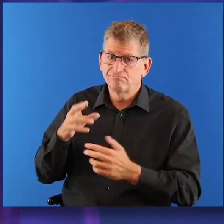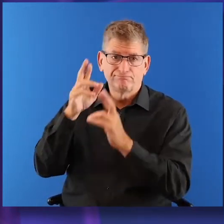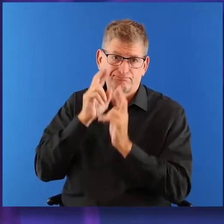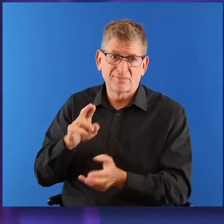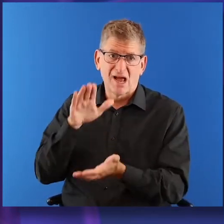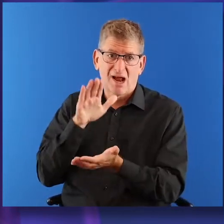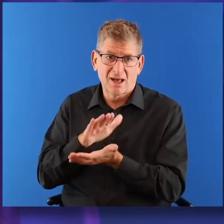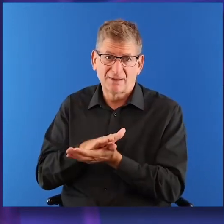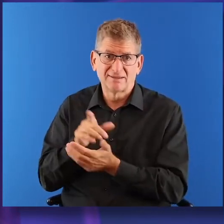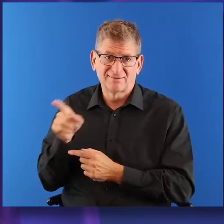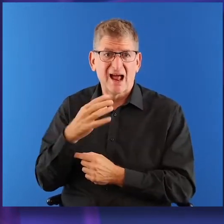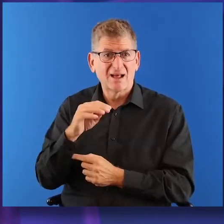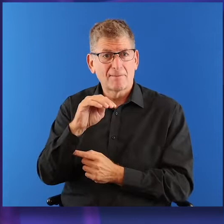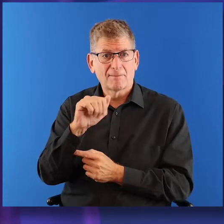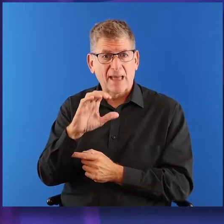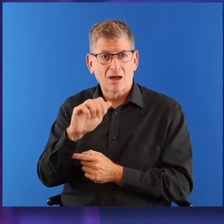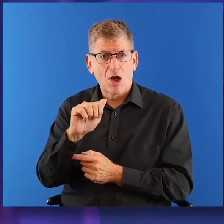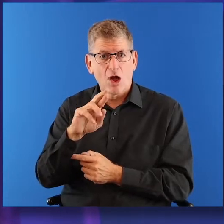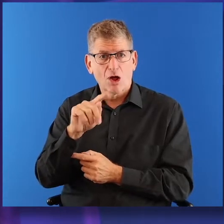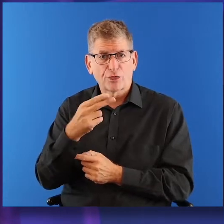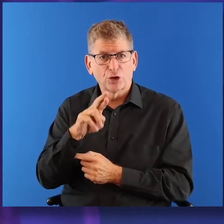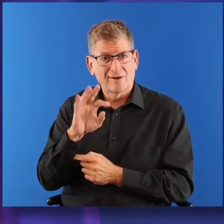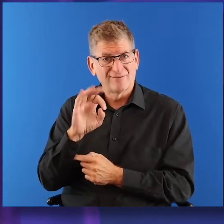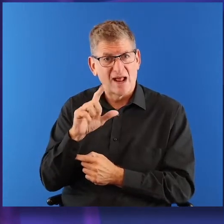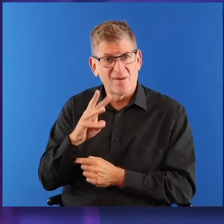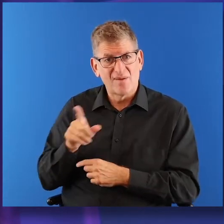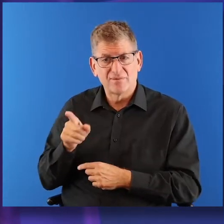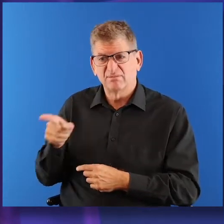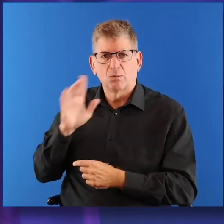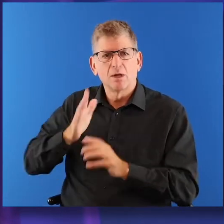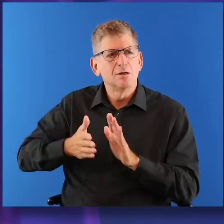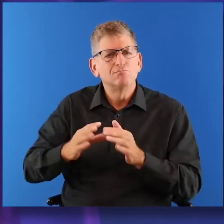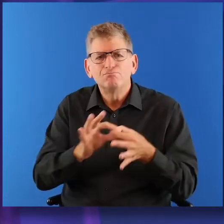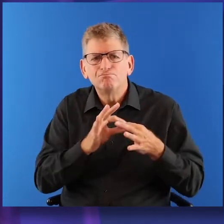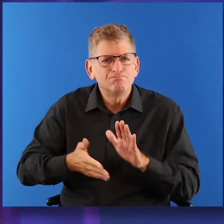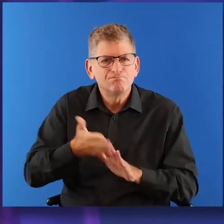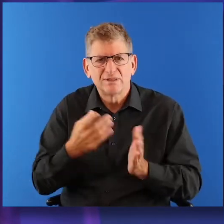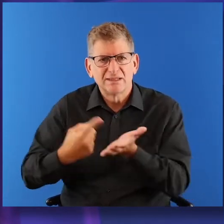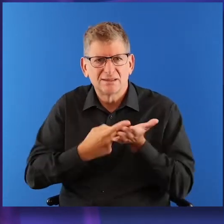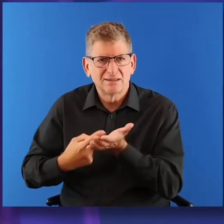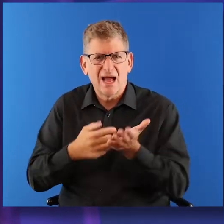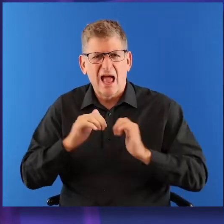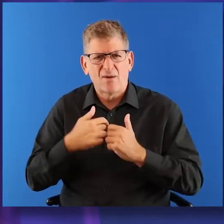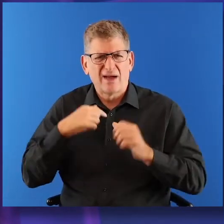including members of disadvantaged communities and marginalized groups in the United States and around the world.